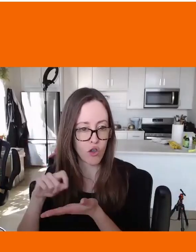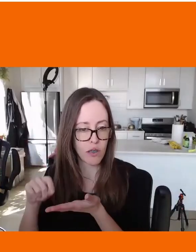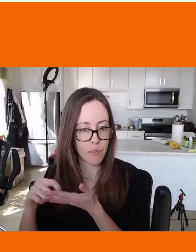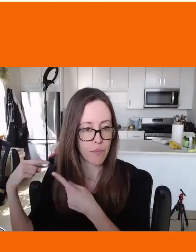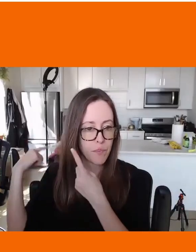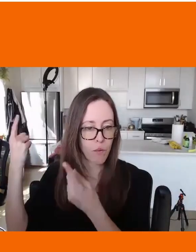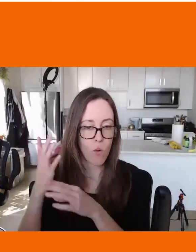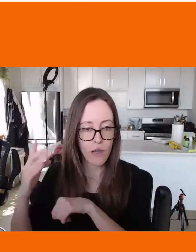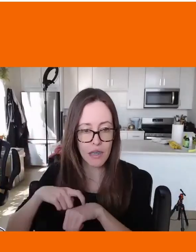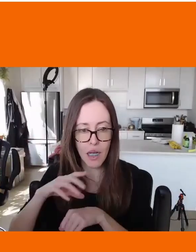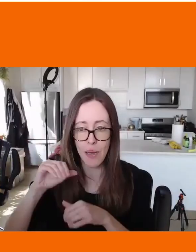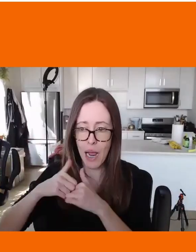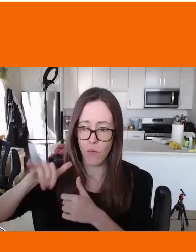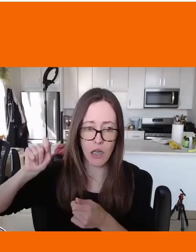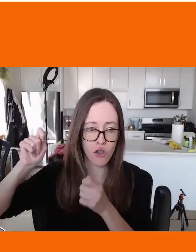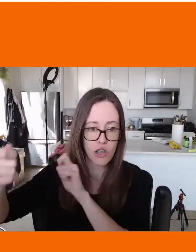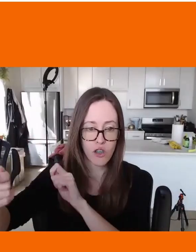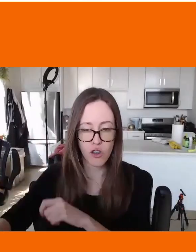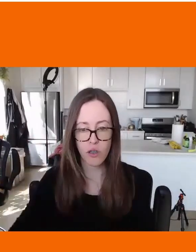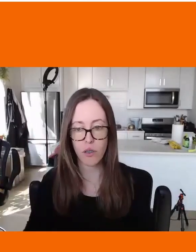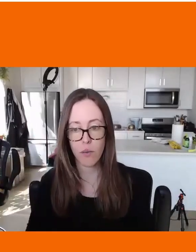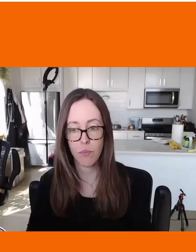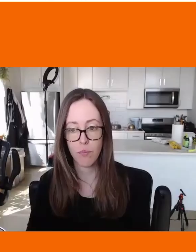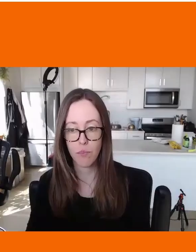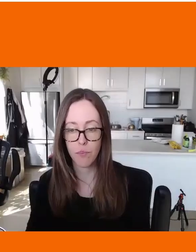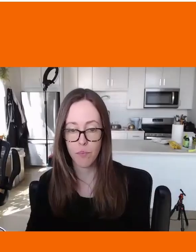in journalism over time and how that has changed.